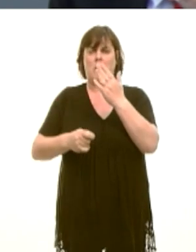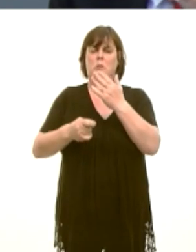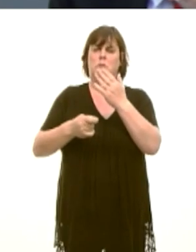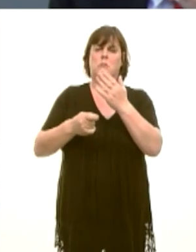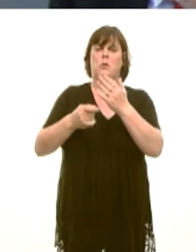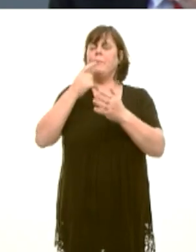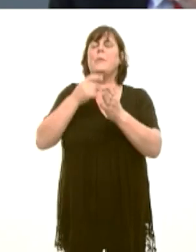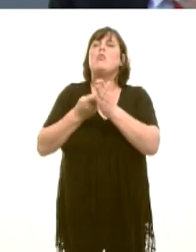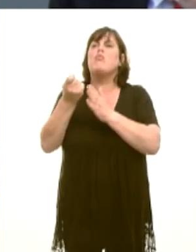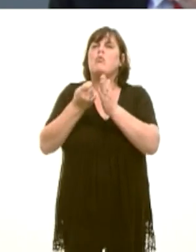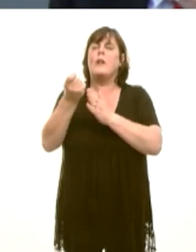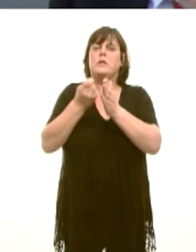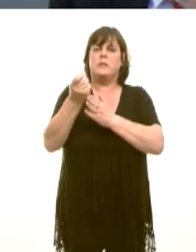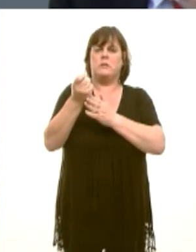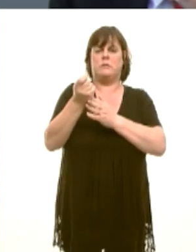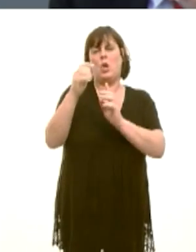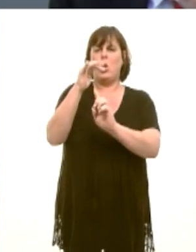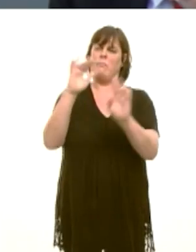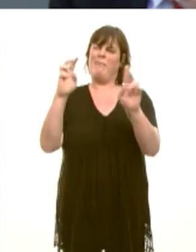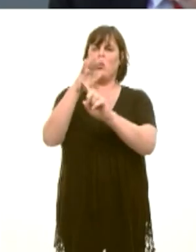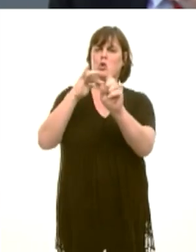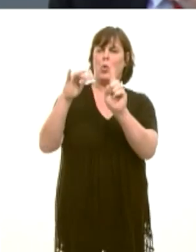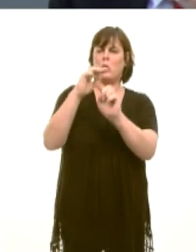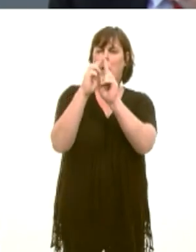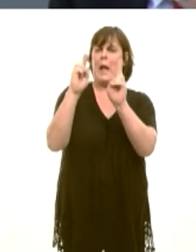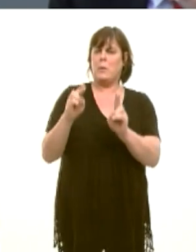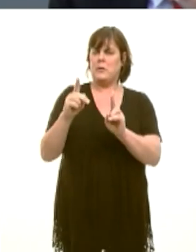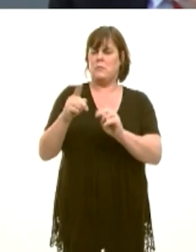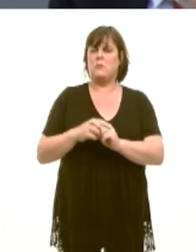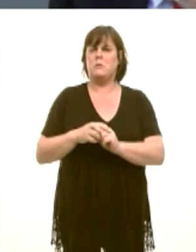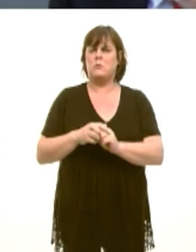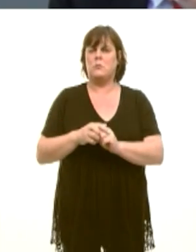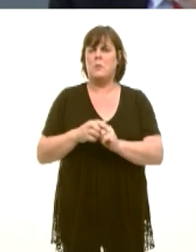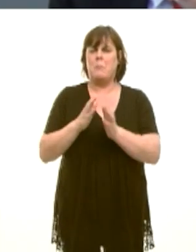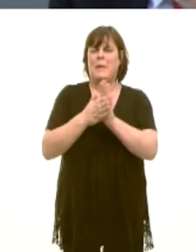to how we would pay for our ambitious plans to double the number of such homes being built